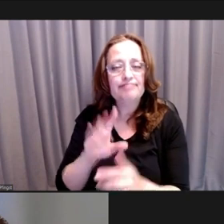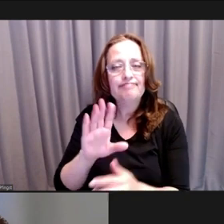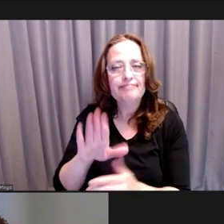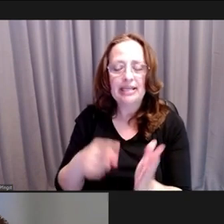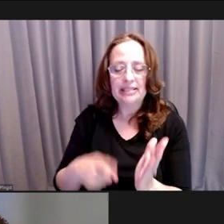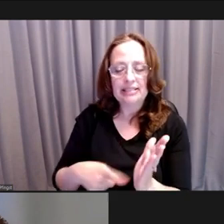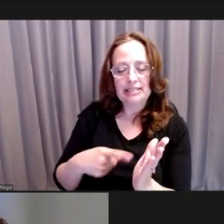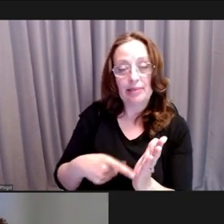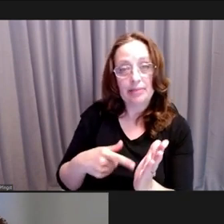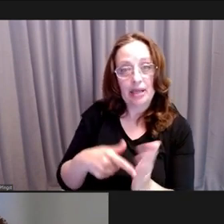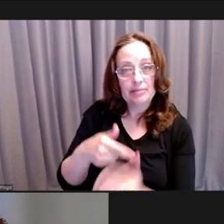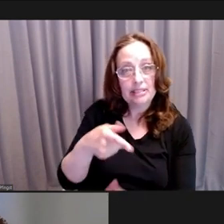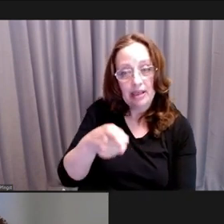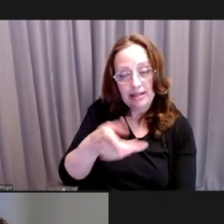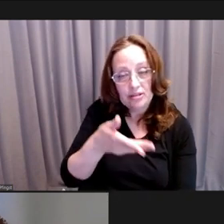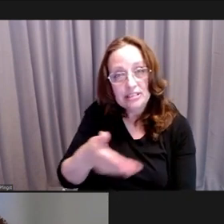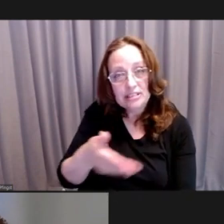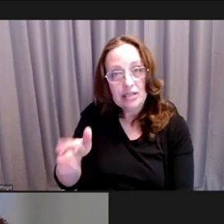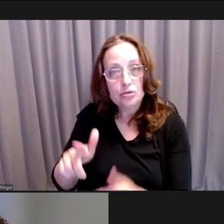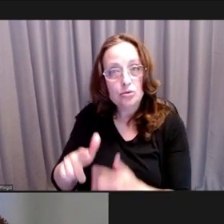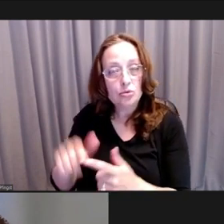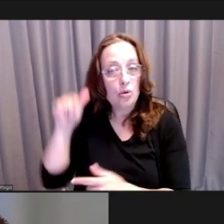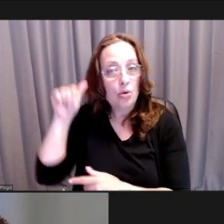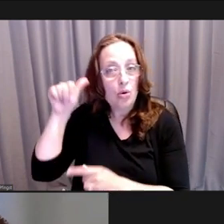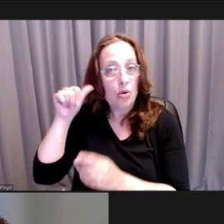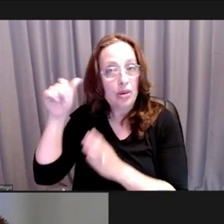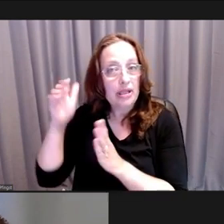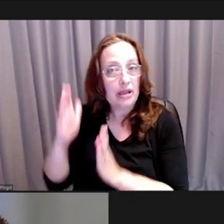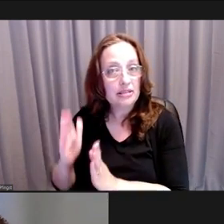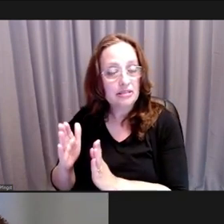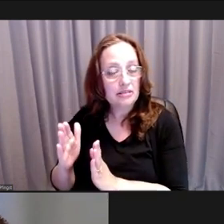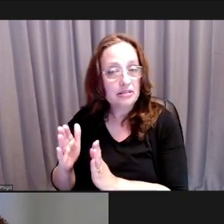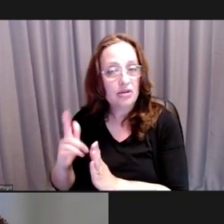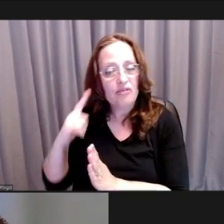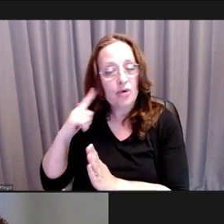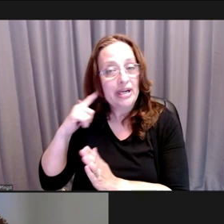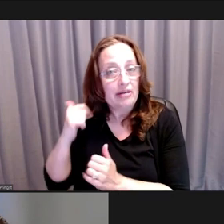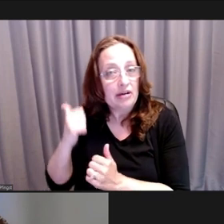with the audiologist for the hearing loss and they never even came across that discussion. You know?